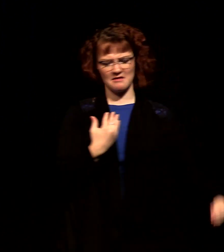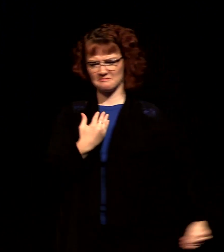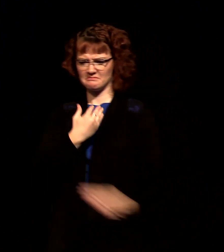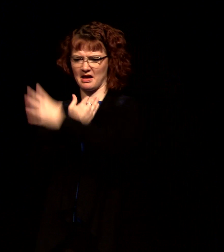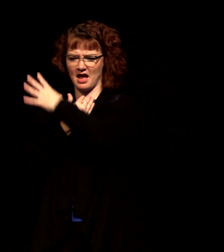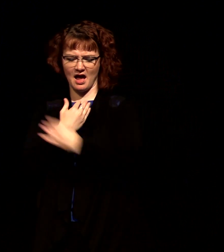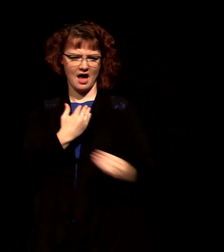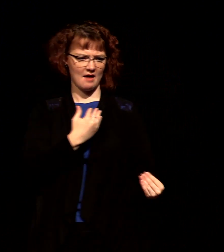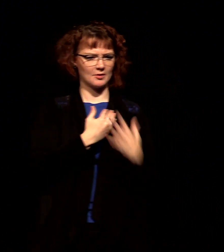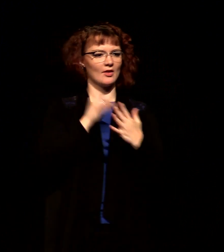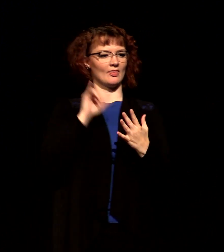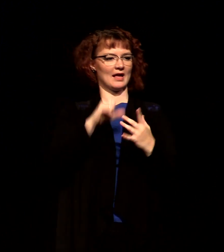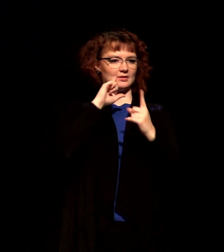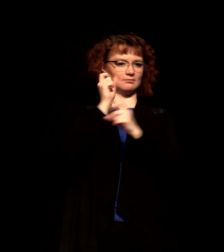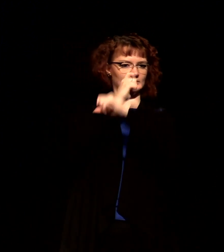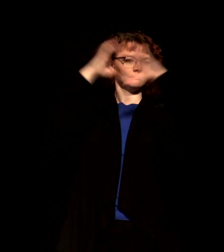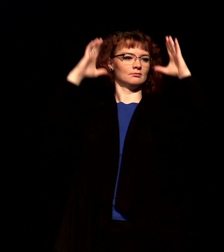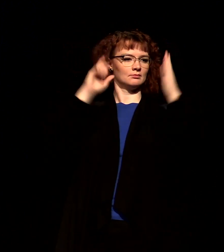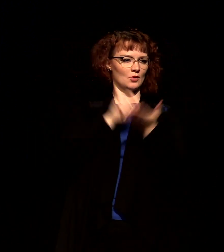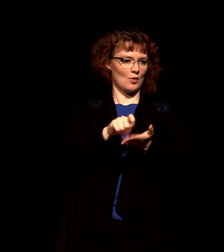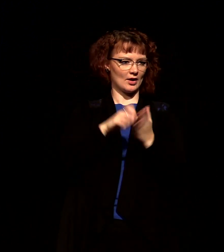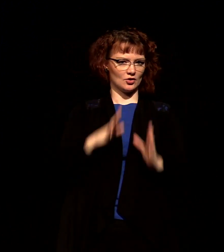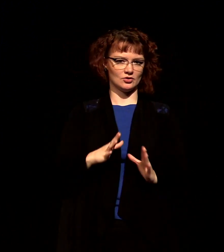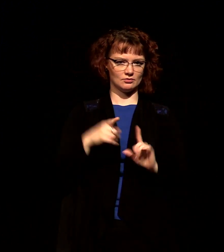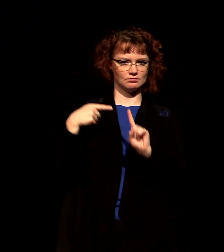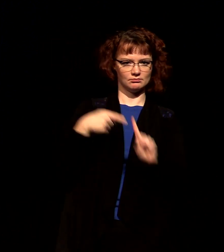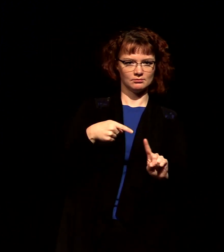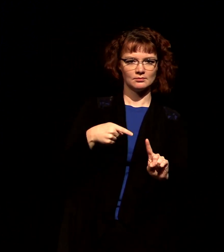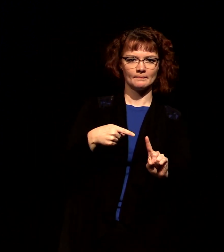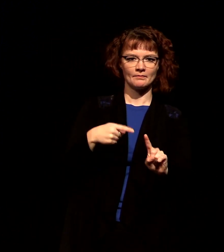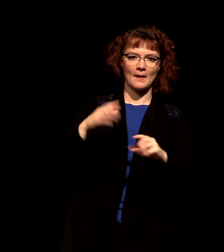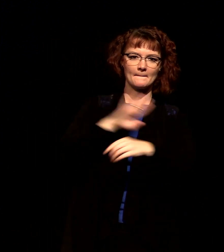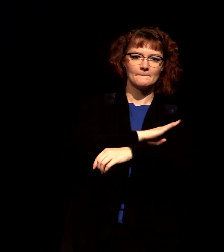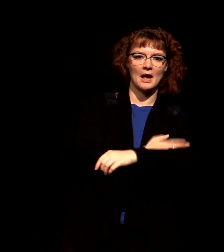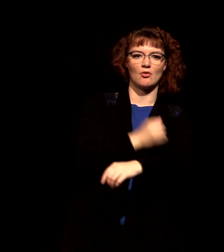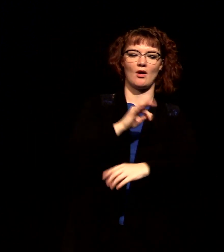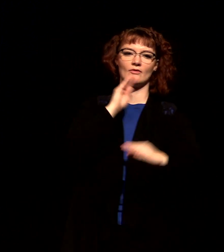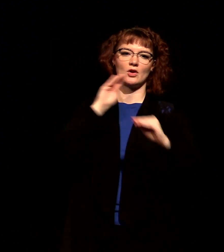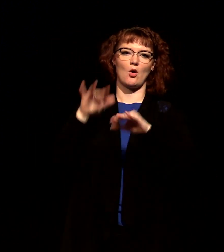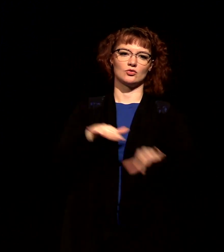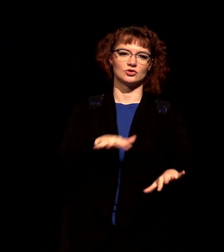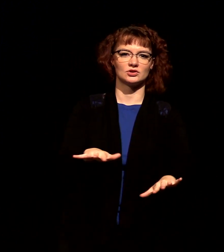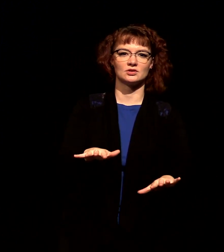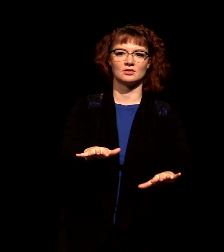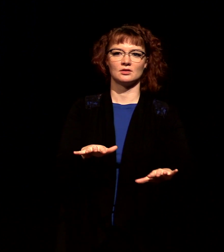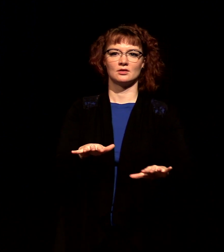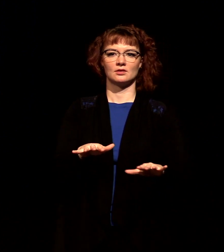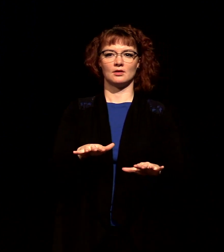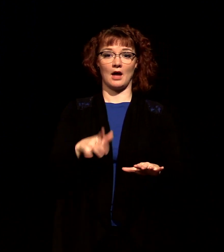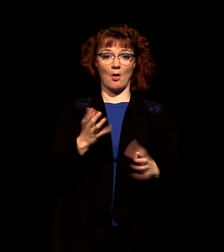psalmist is thinking about the power of the ocean. Try taking a dip in there or take your kayak and paddle around and see what